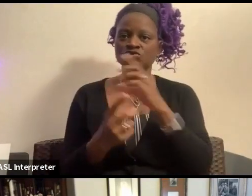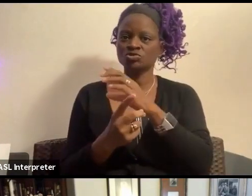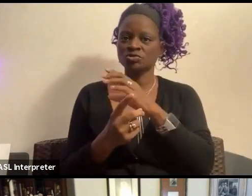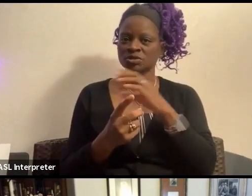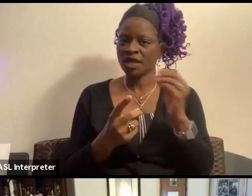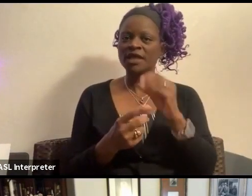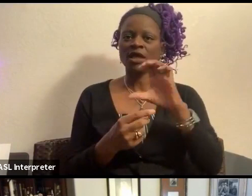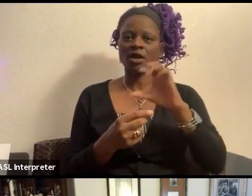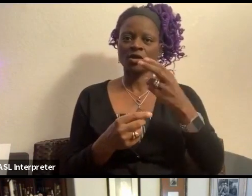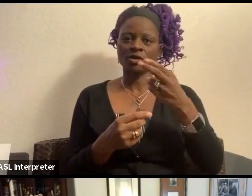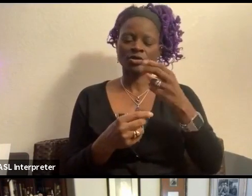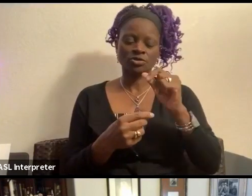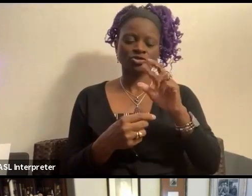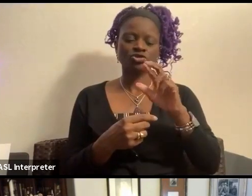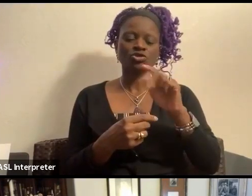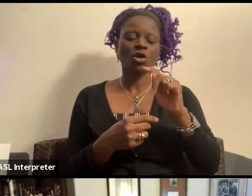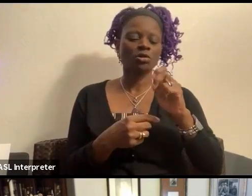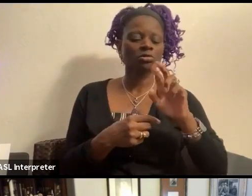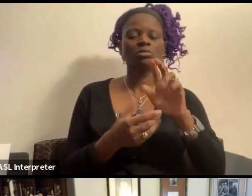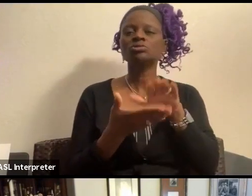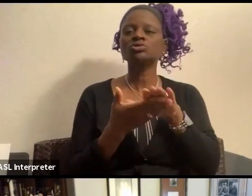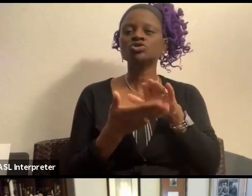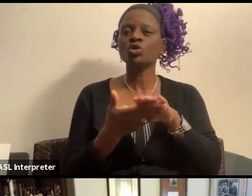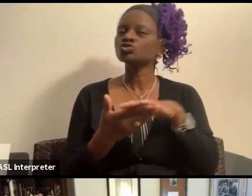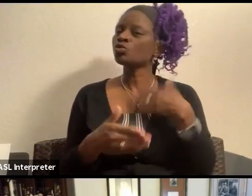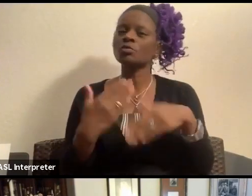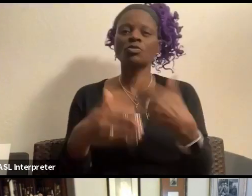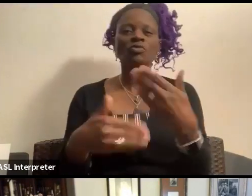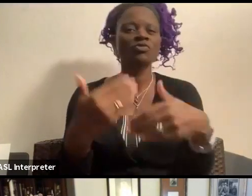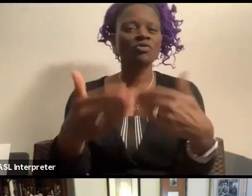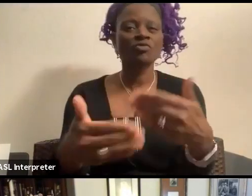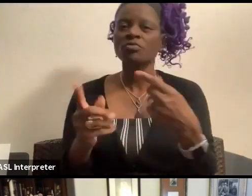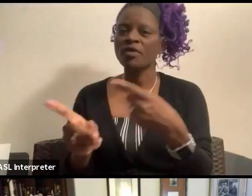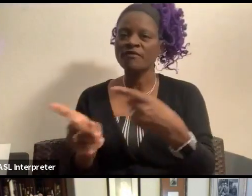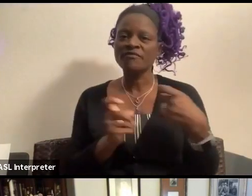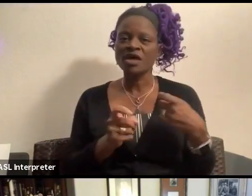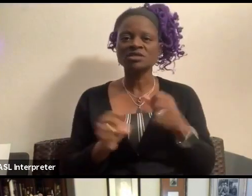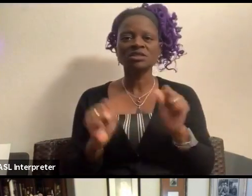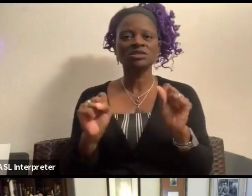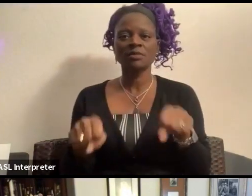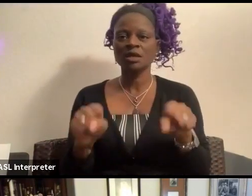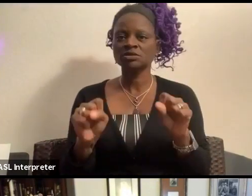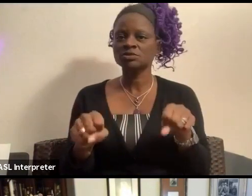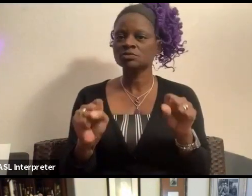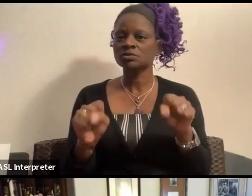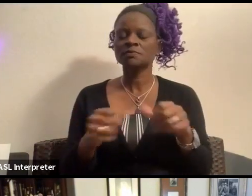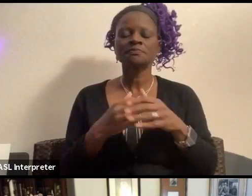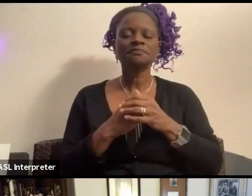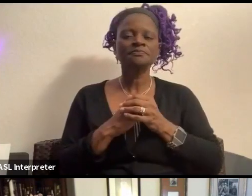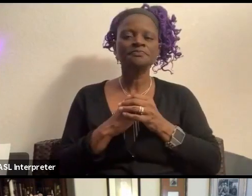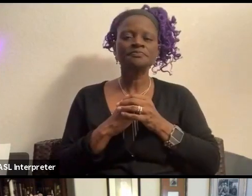So we're moving forward rapidly in an ever changing environment.